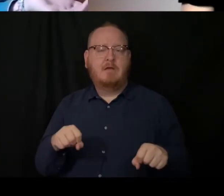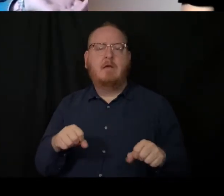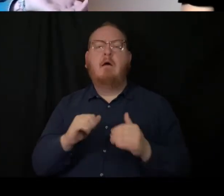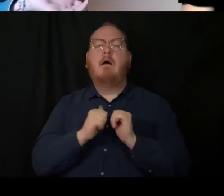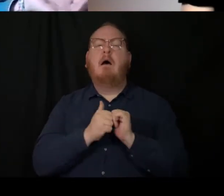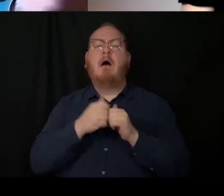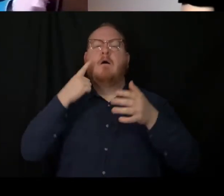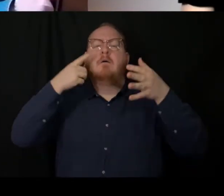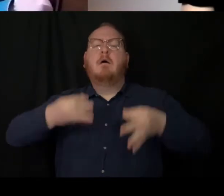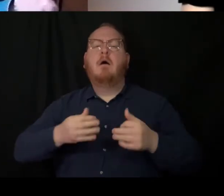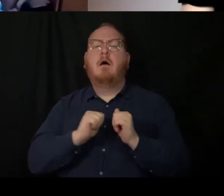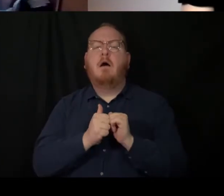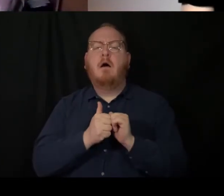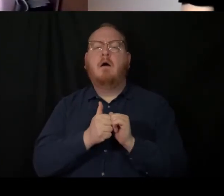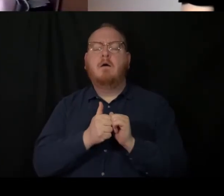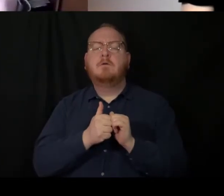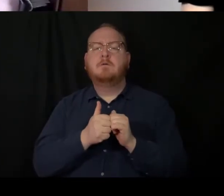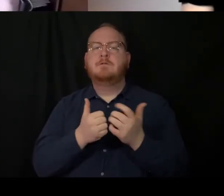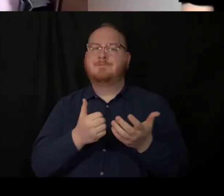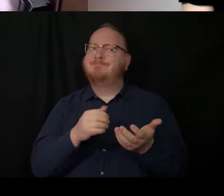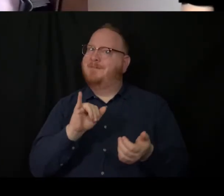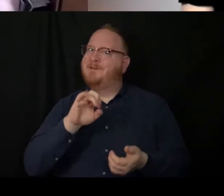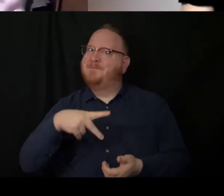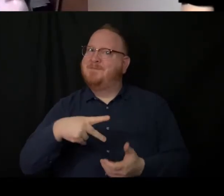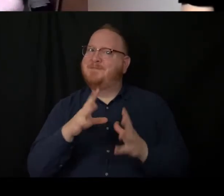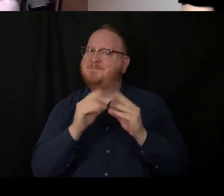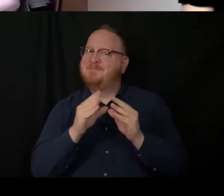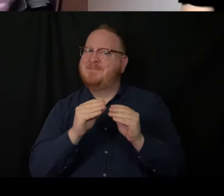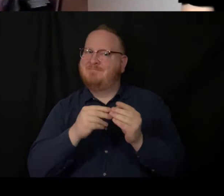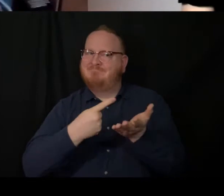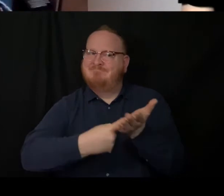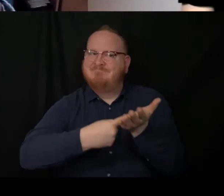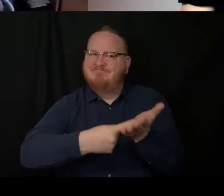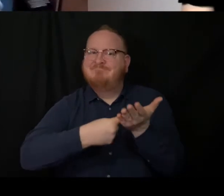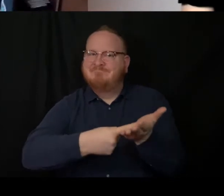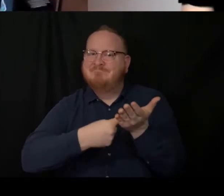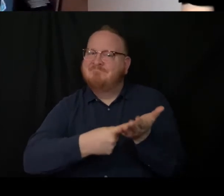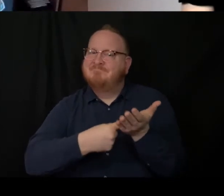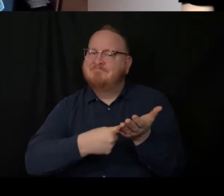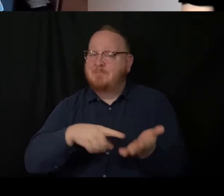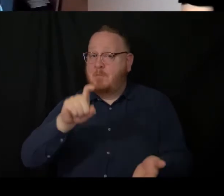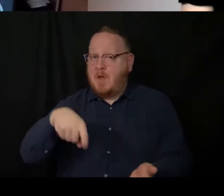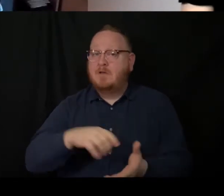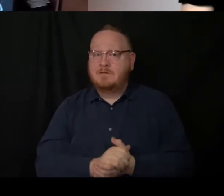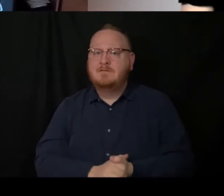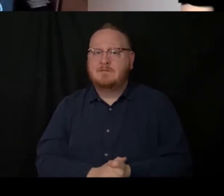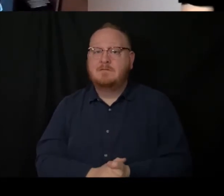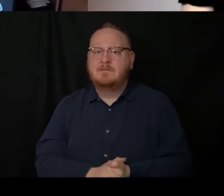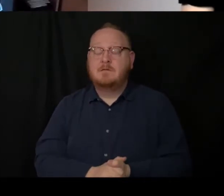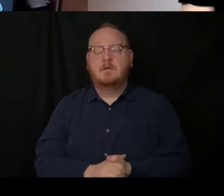child is eligible for is that IEP team discussion. And sometimes that can be hard